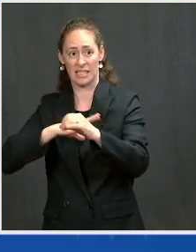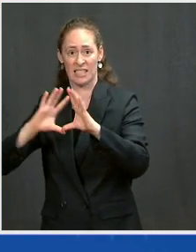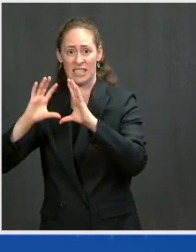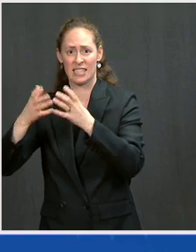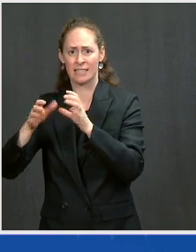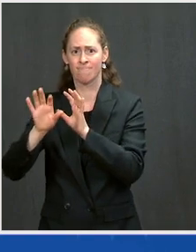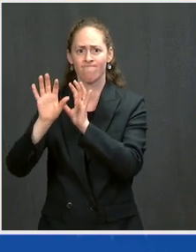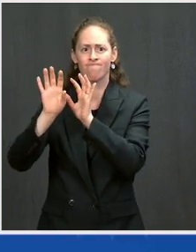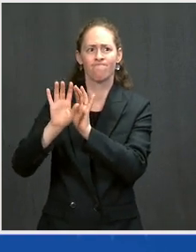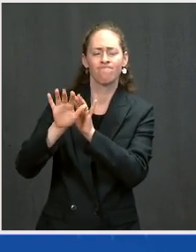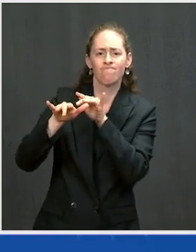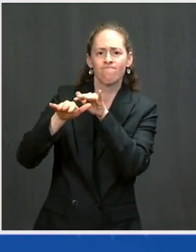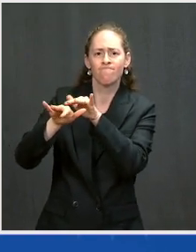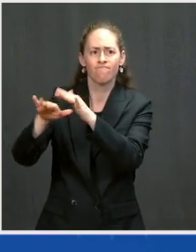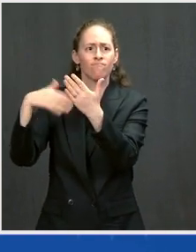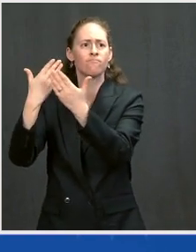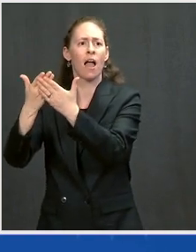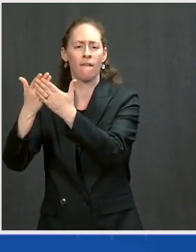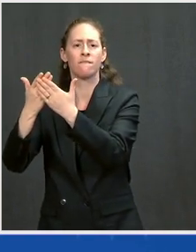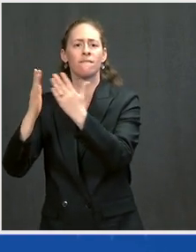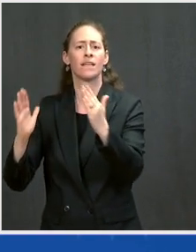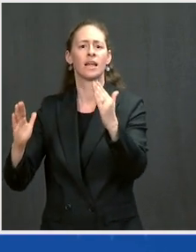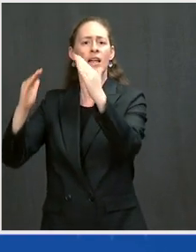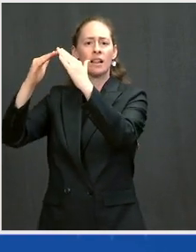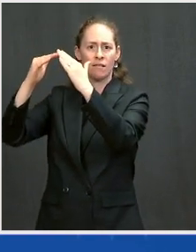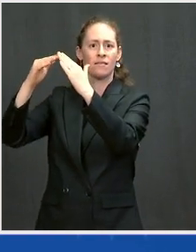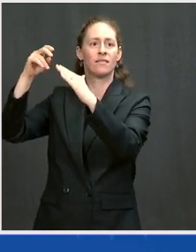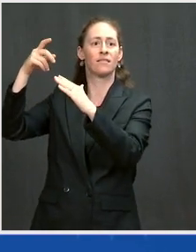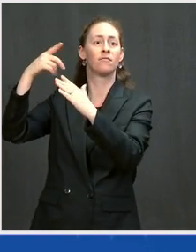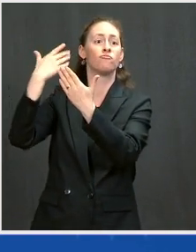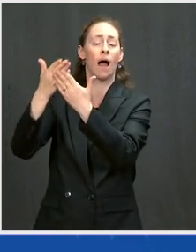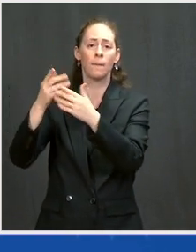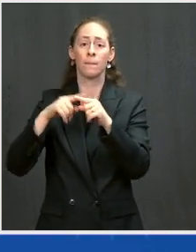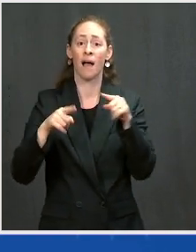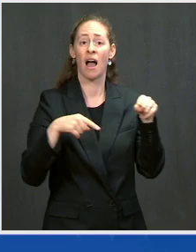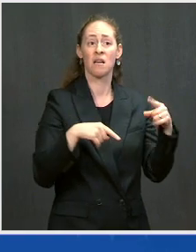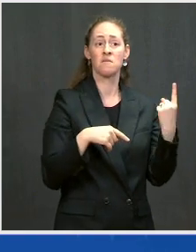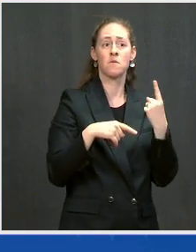His men established a defensive perimeter and then went to coordinate the artillery support